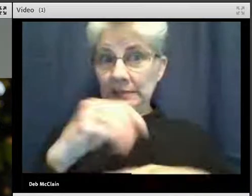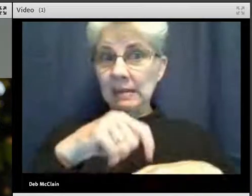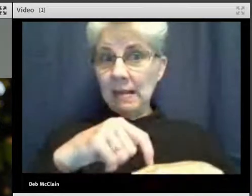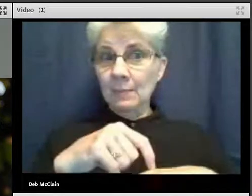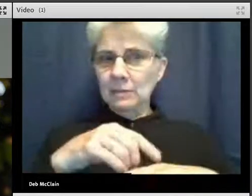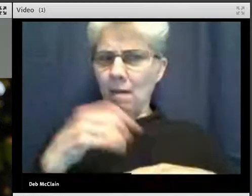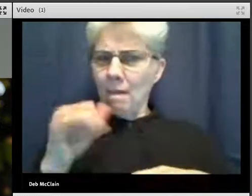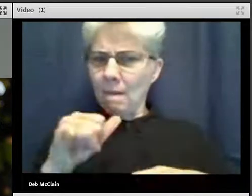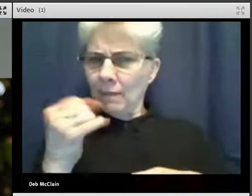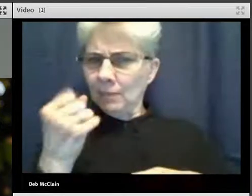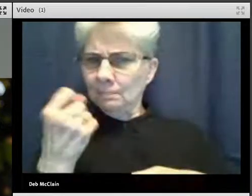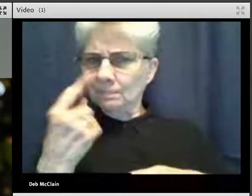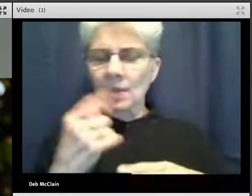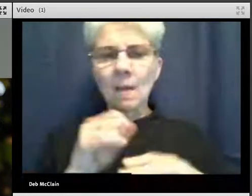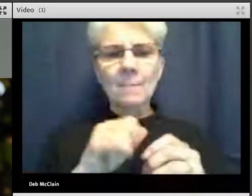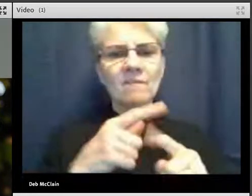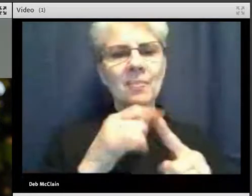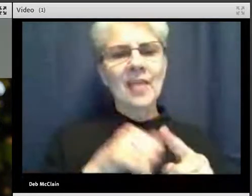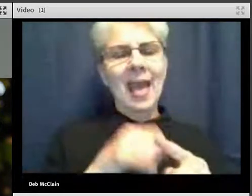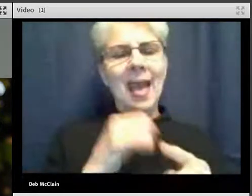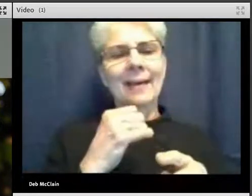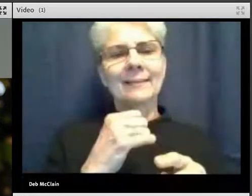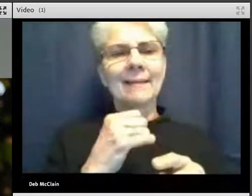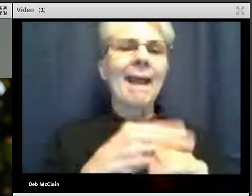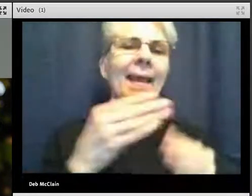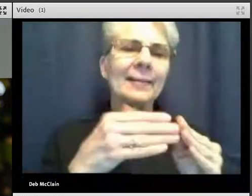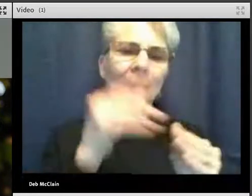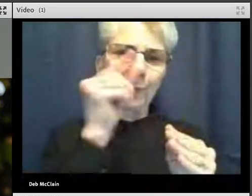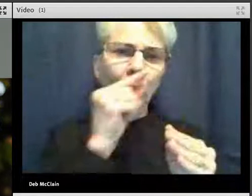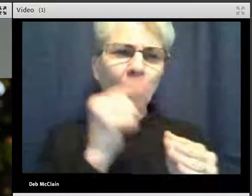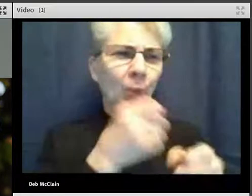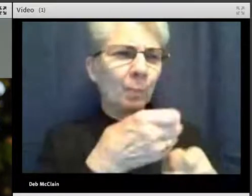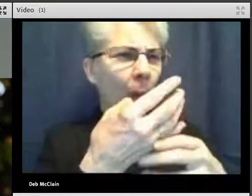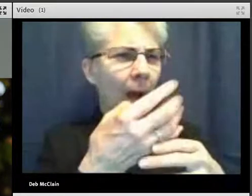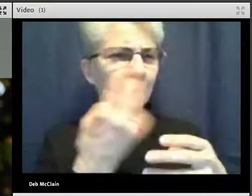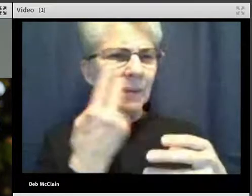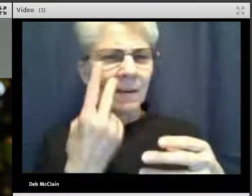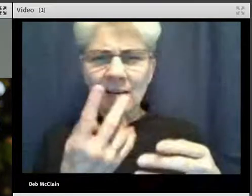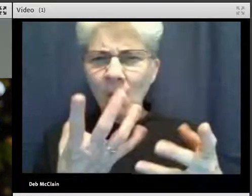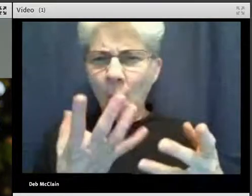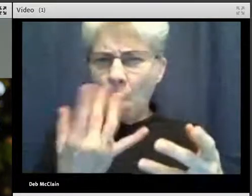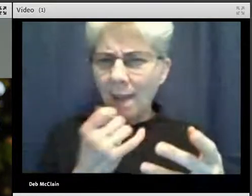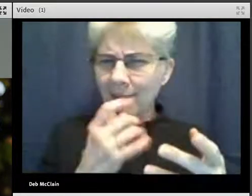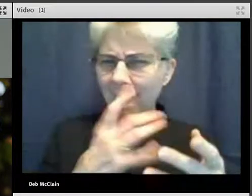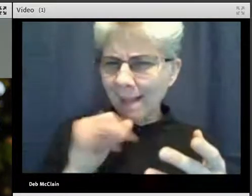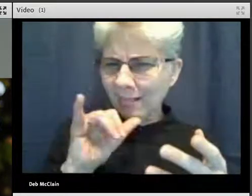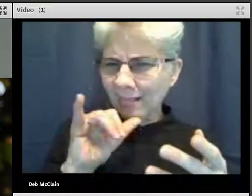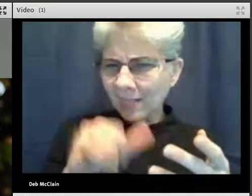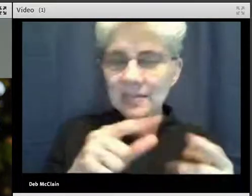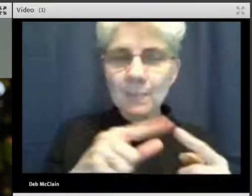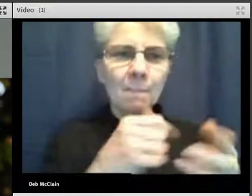but from that I usually end up Googling to figure out what is going on, that it doesn't like something,